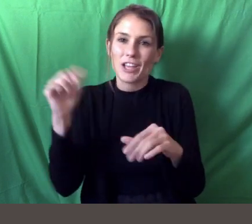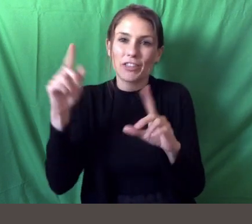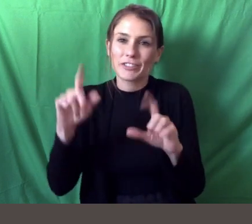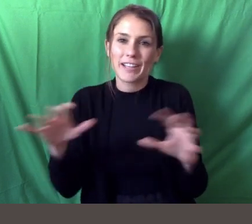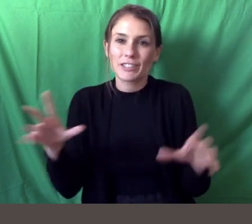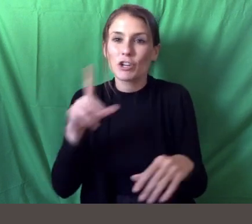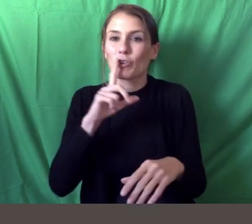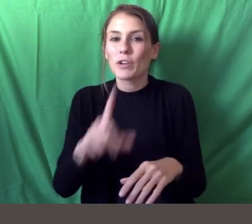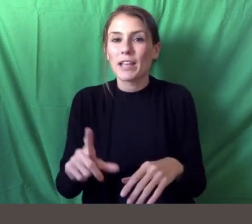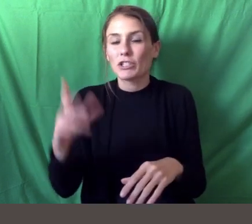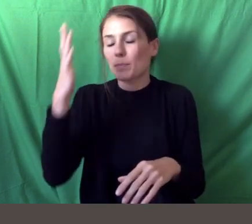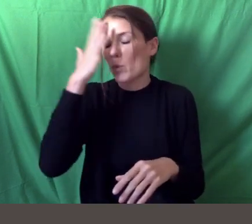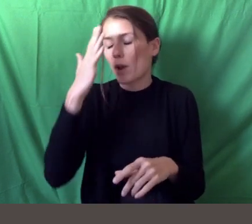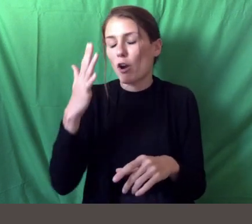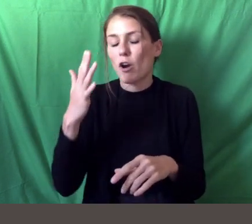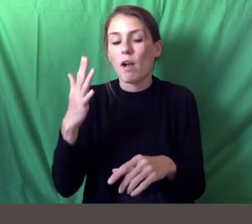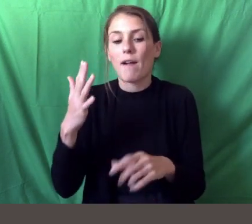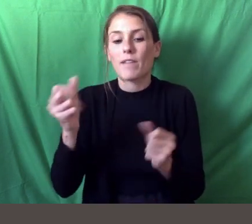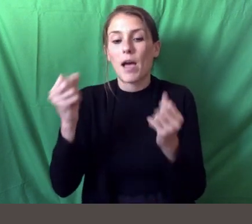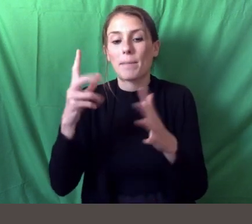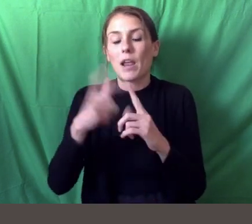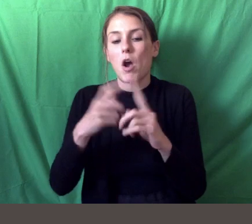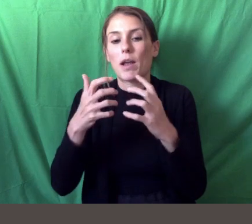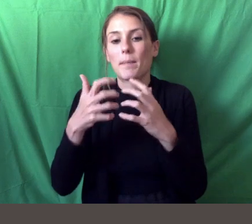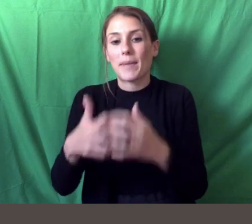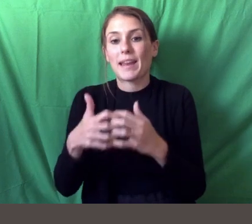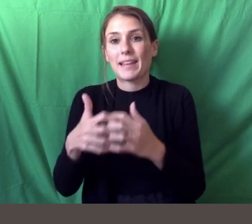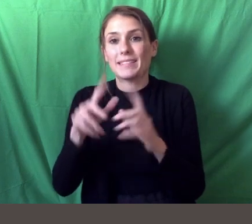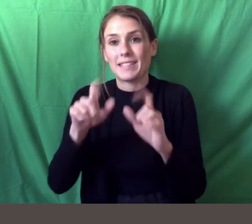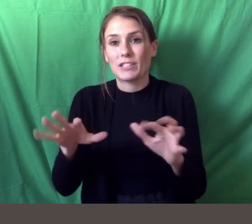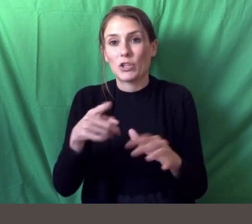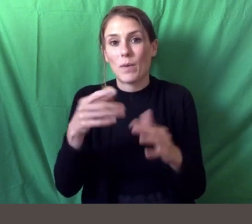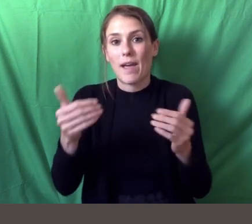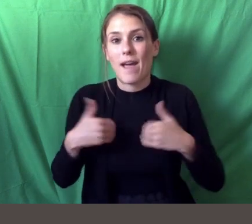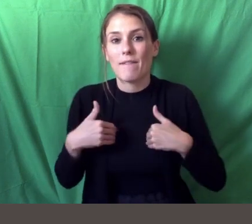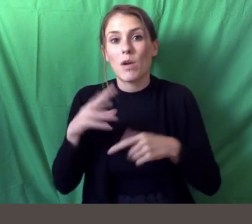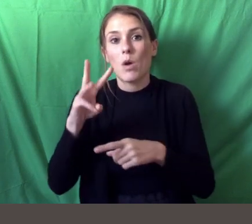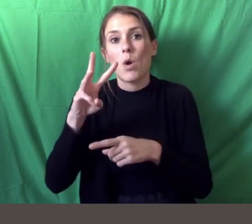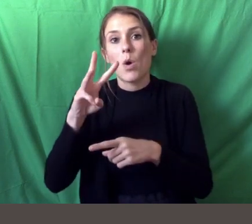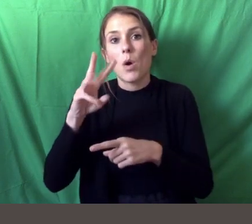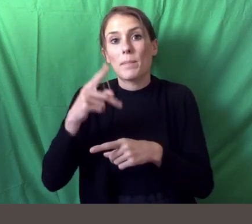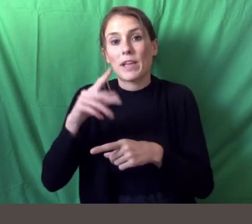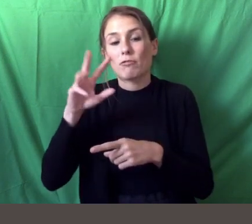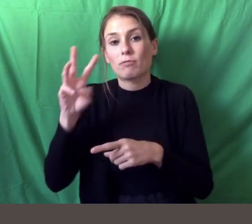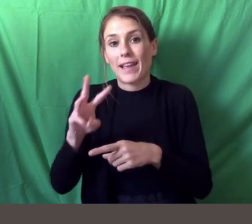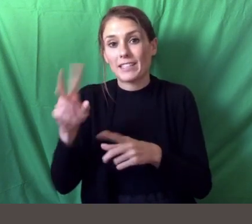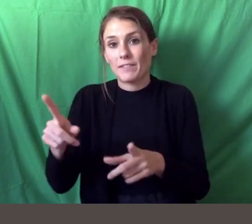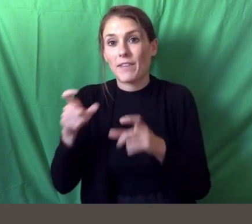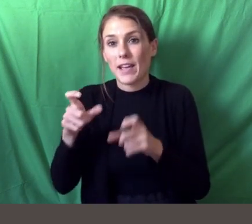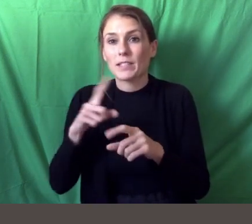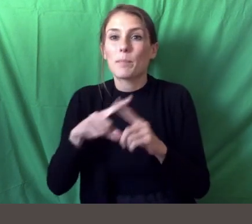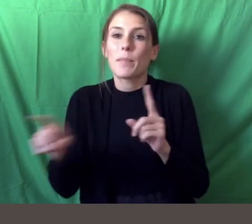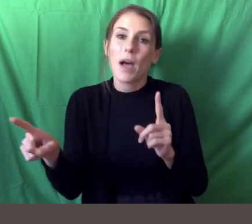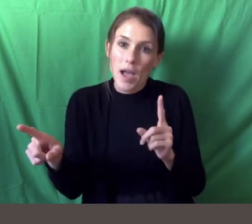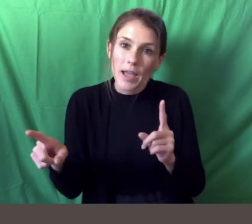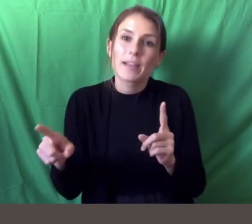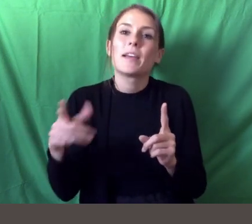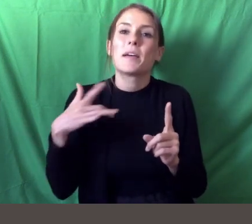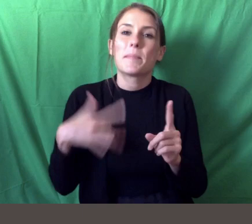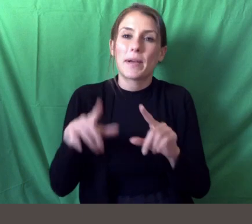Even though PlayWright is fast, web tests are notoriously slow. Their execution time depends primarily on the application under test.